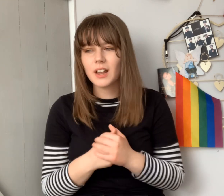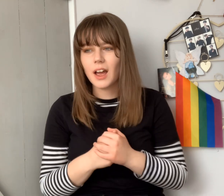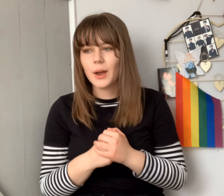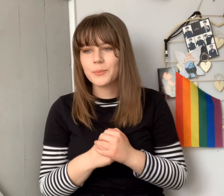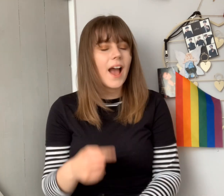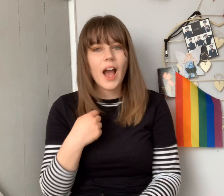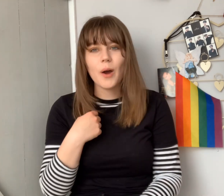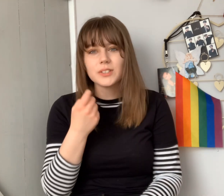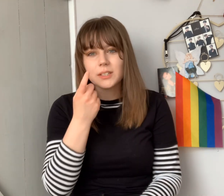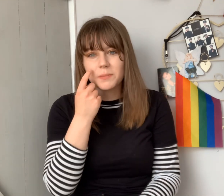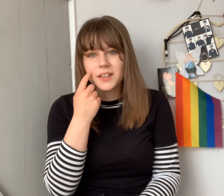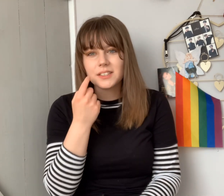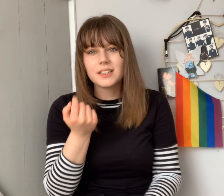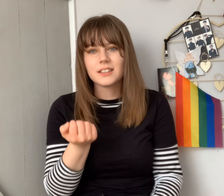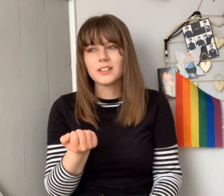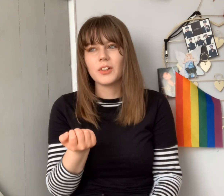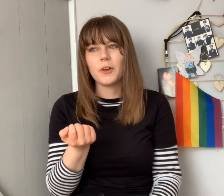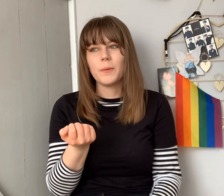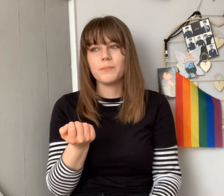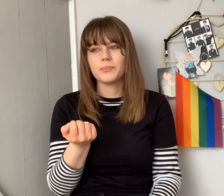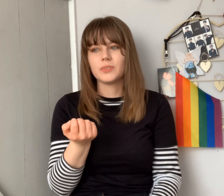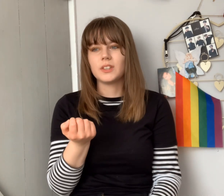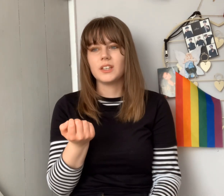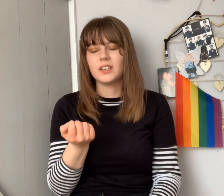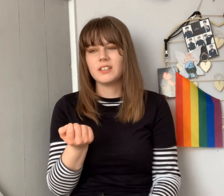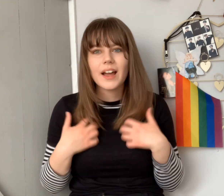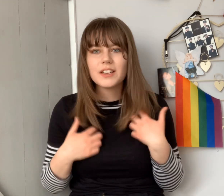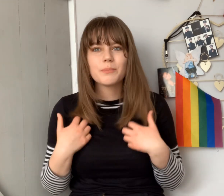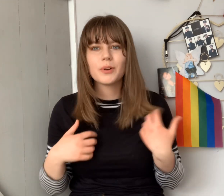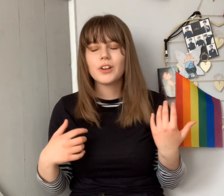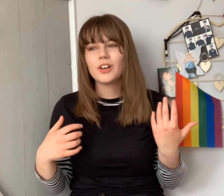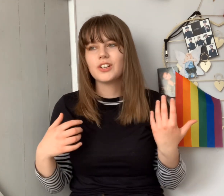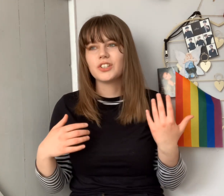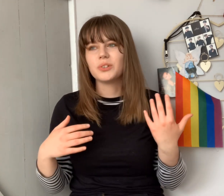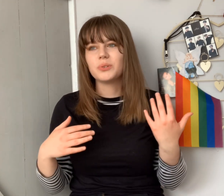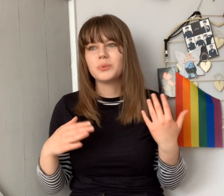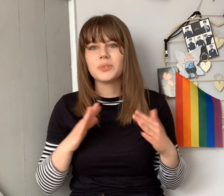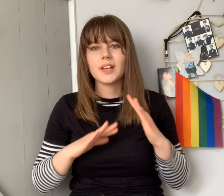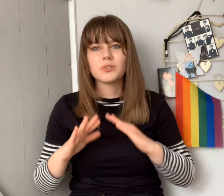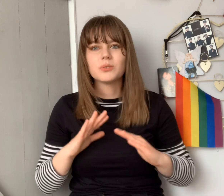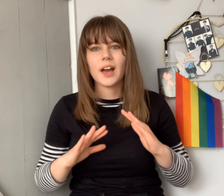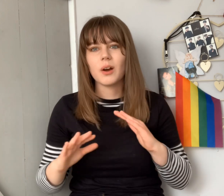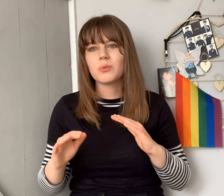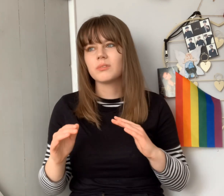I was expecting the hype to settle down